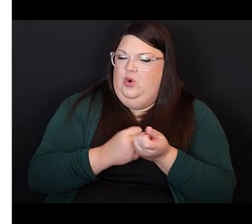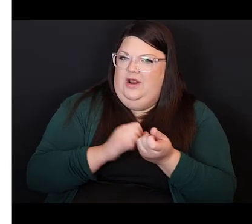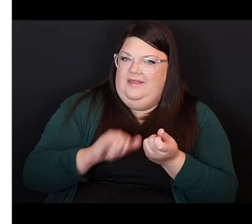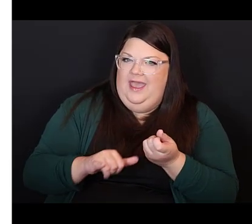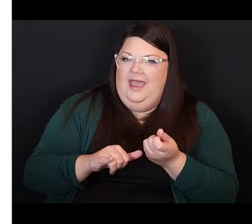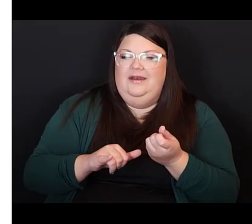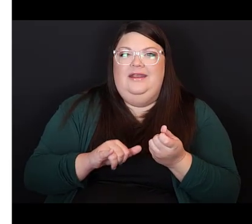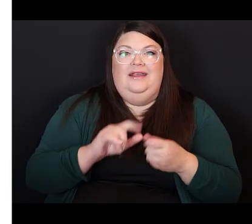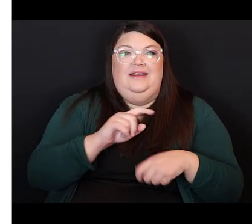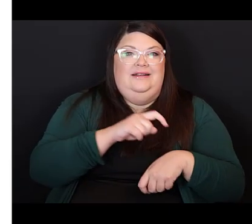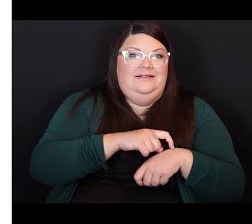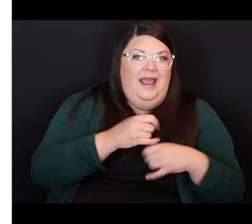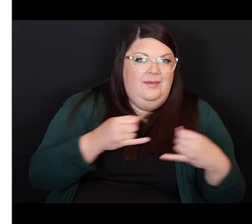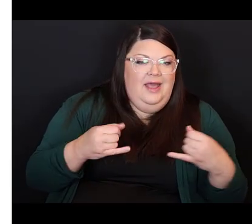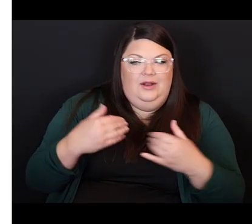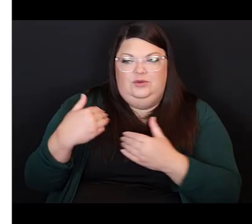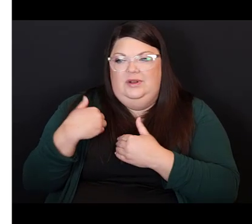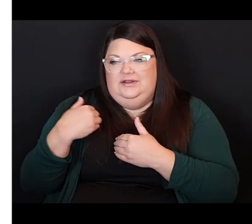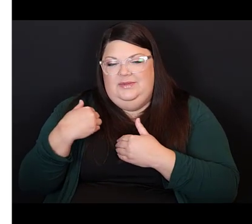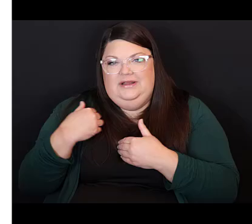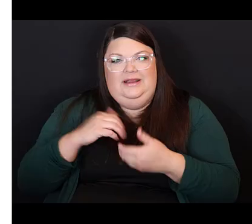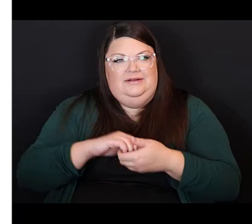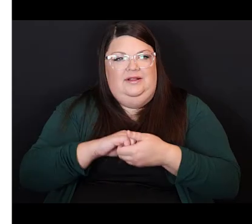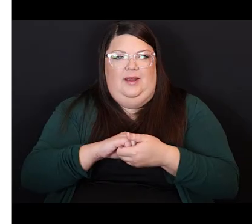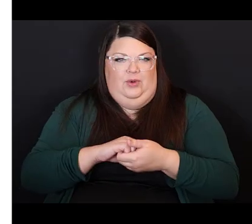and timelines collaboratively.